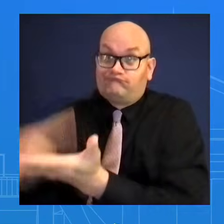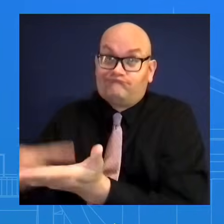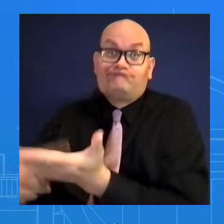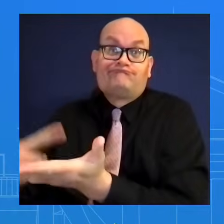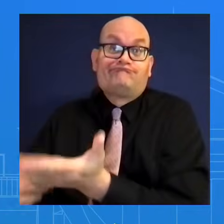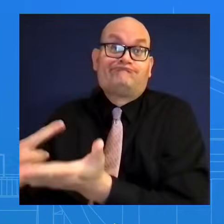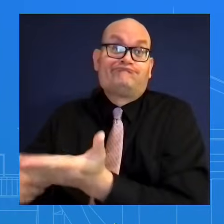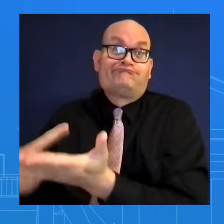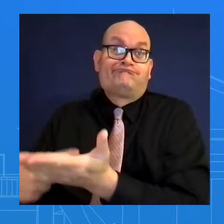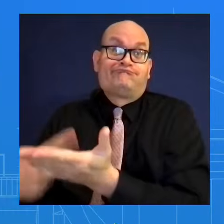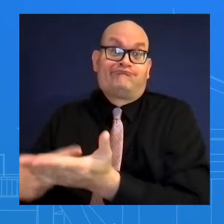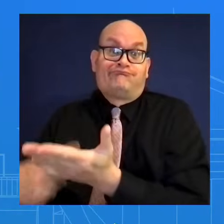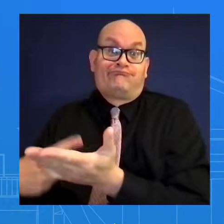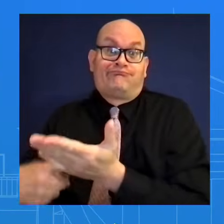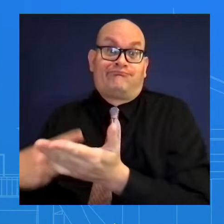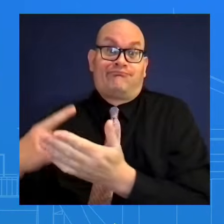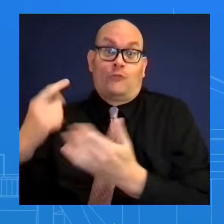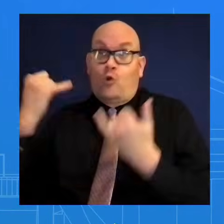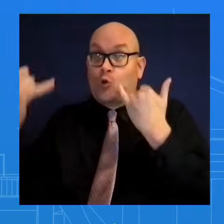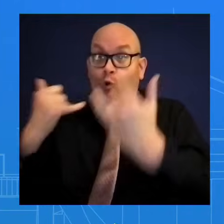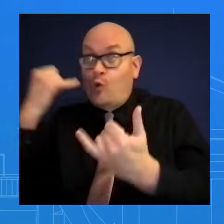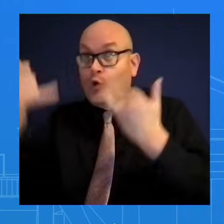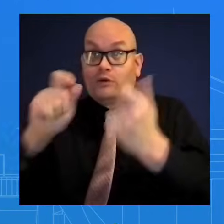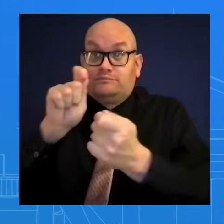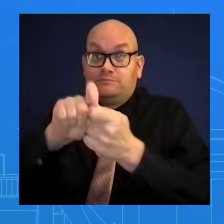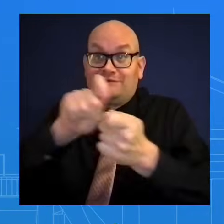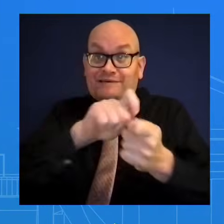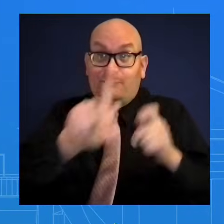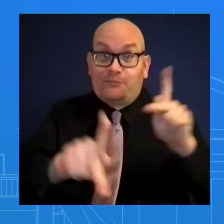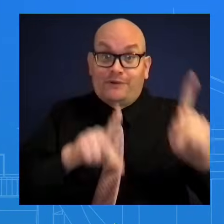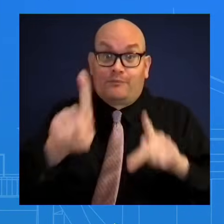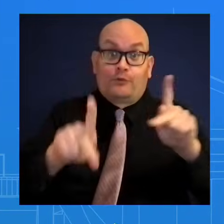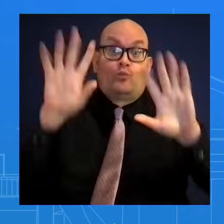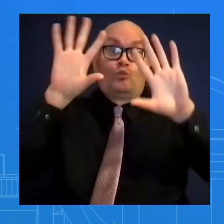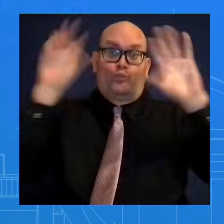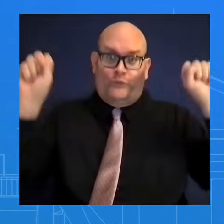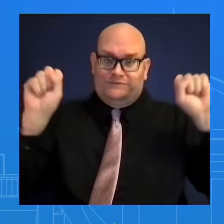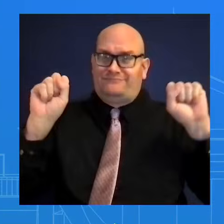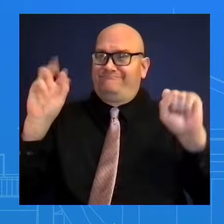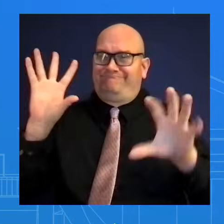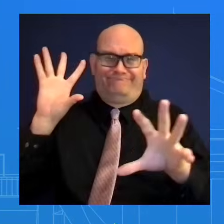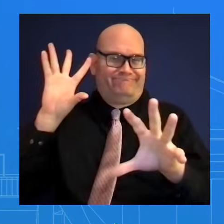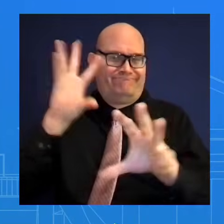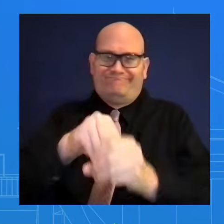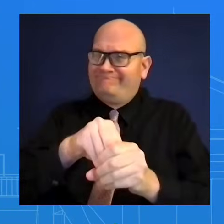Ms. Jean-Pierre: So, look, the President has been involved in this President -- in this process throughout, right?